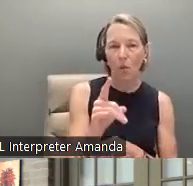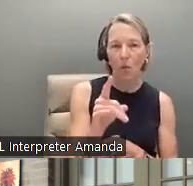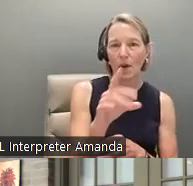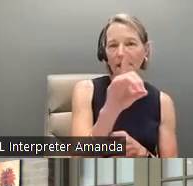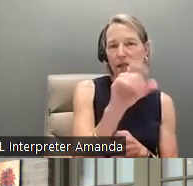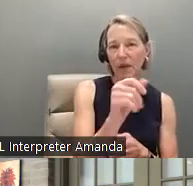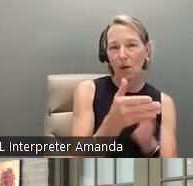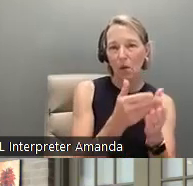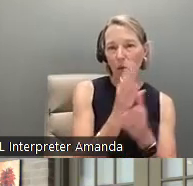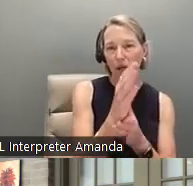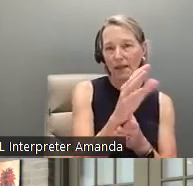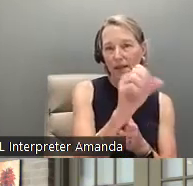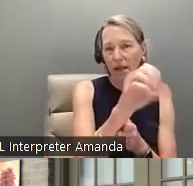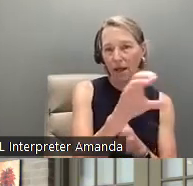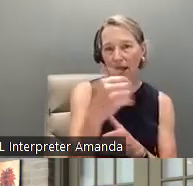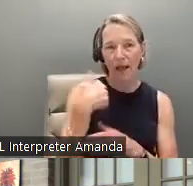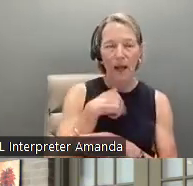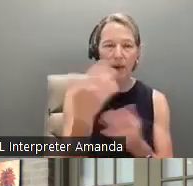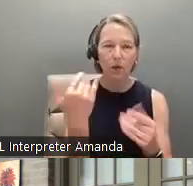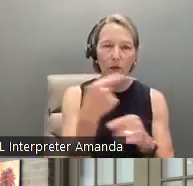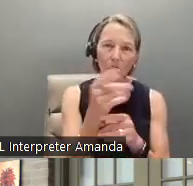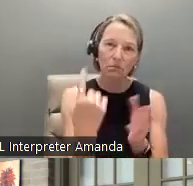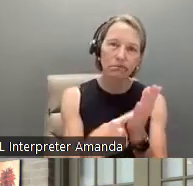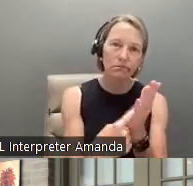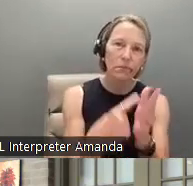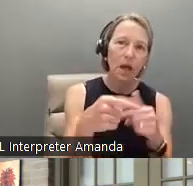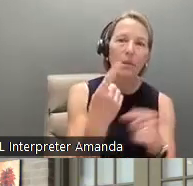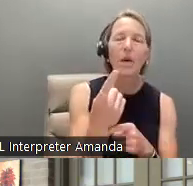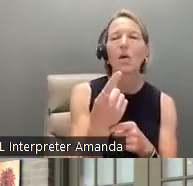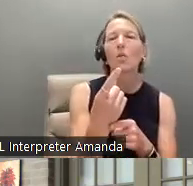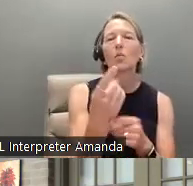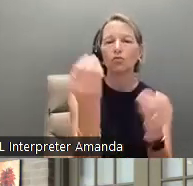Rights South Carolina and I'm here today to talk to you um to give you a little bit of background